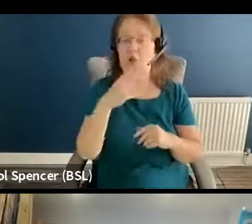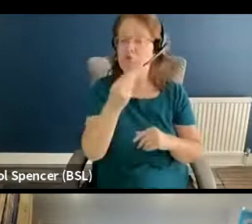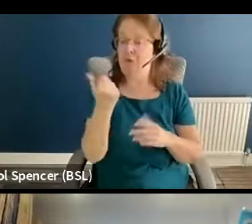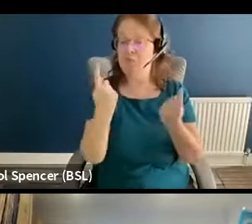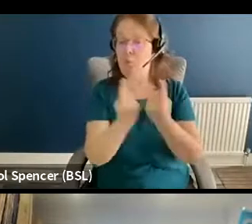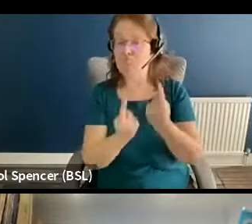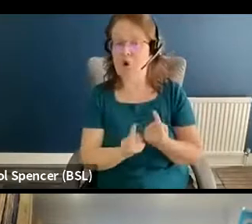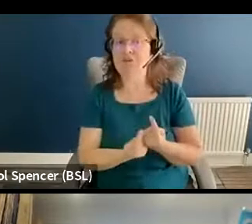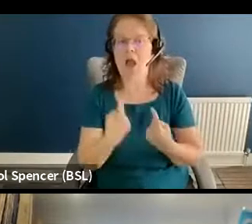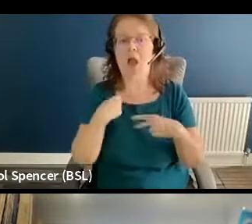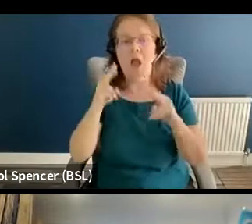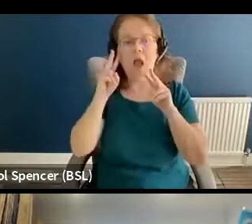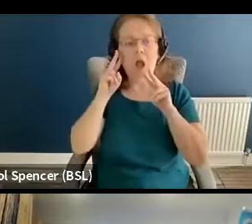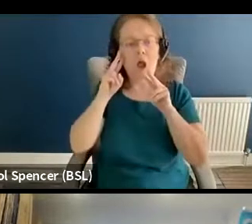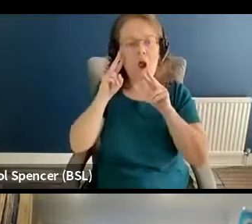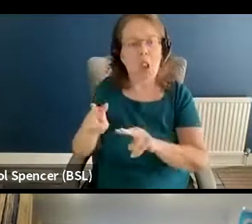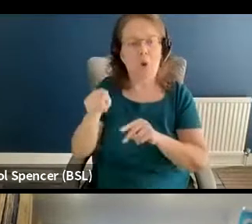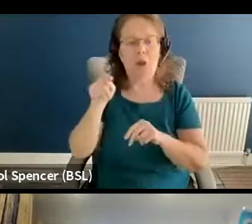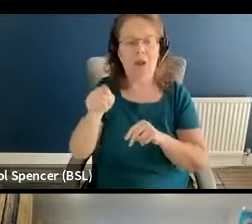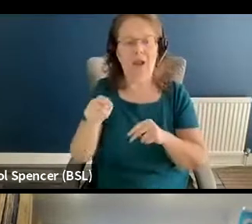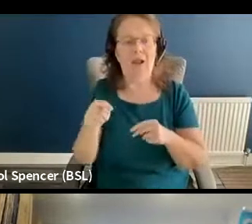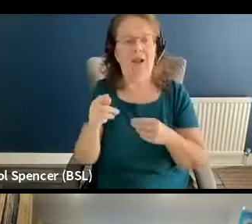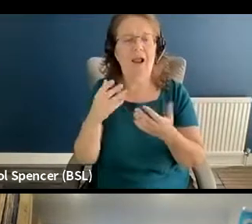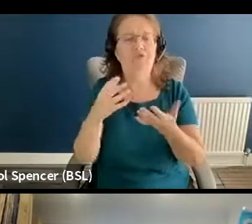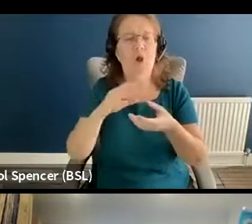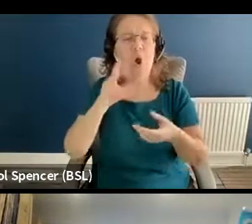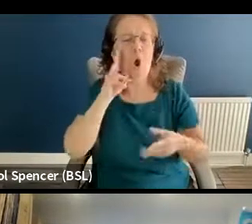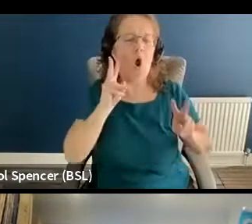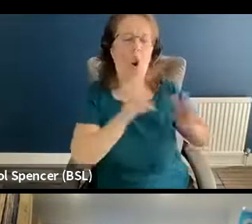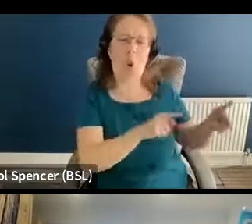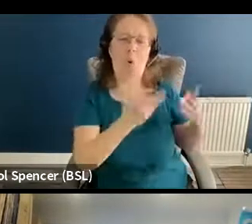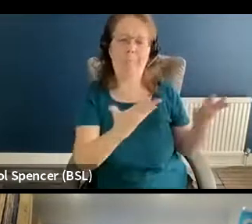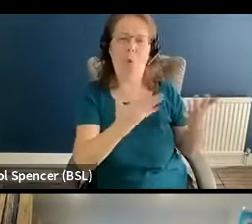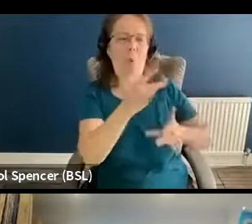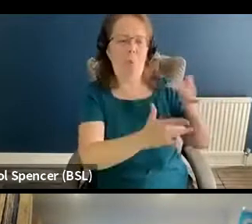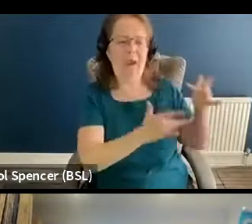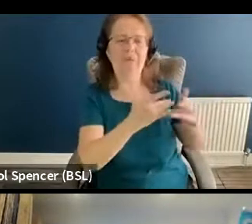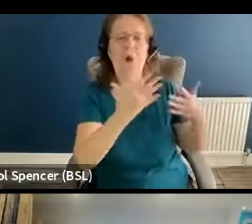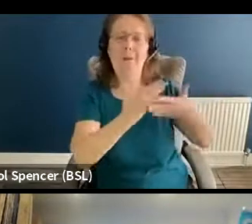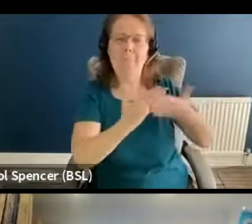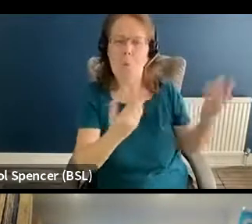at mainly I'd be making apps and websites more accessible and more usable. I think